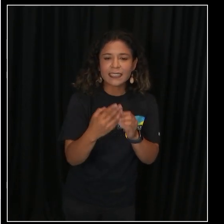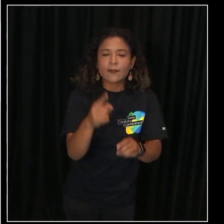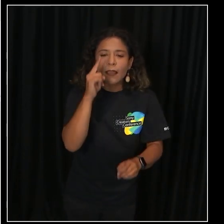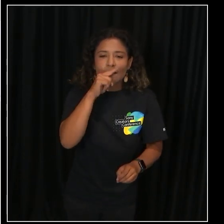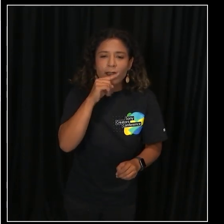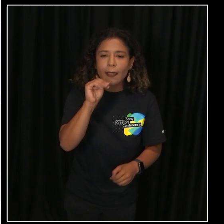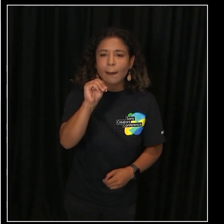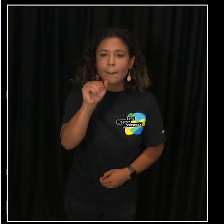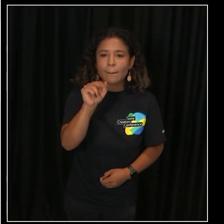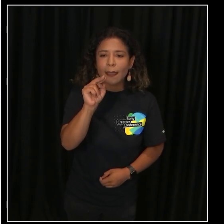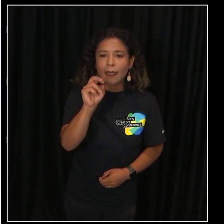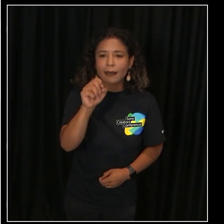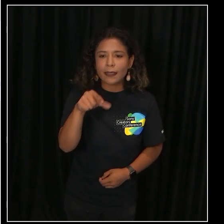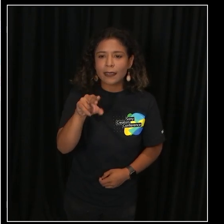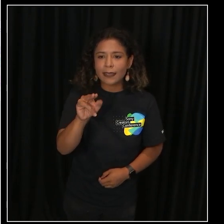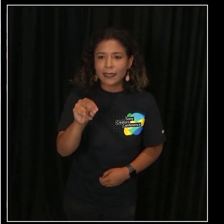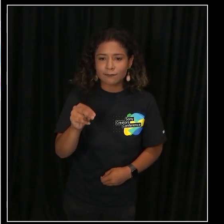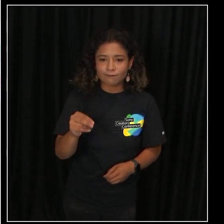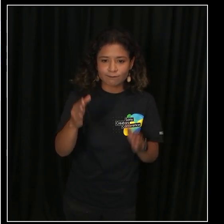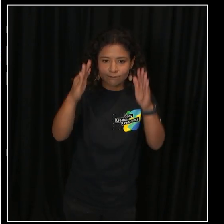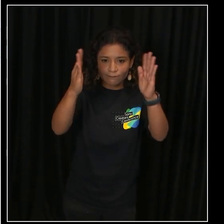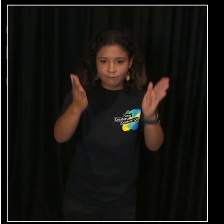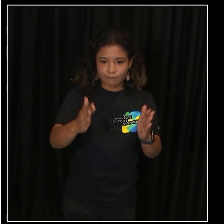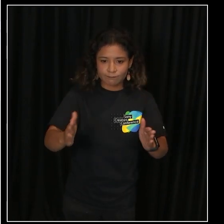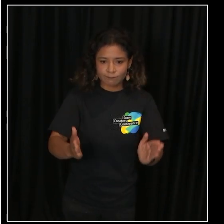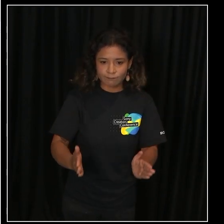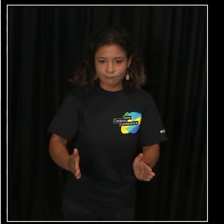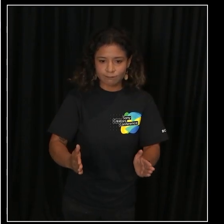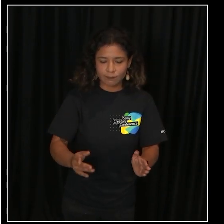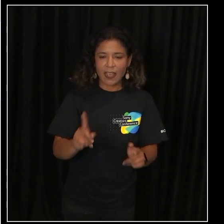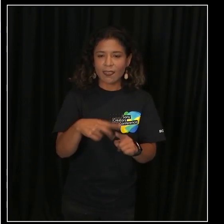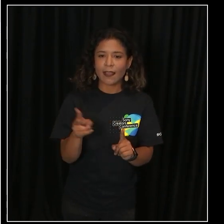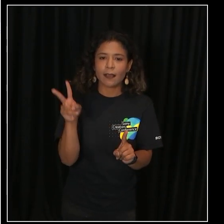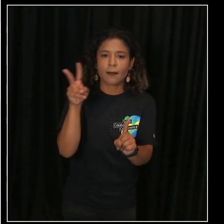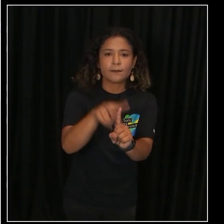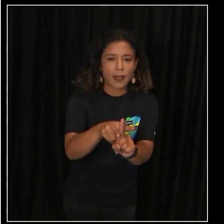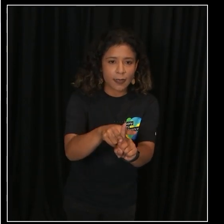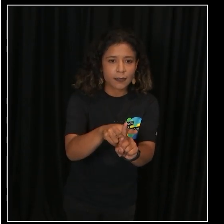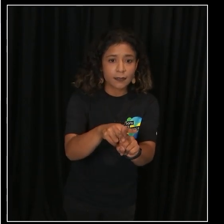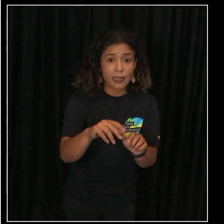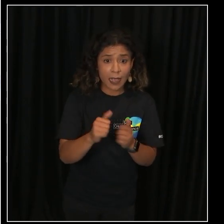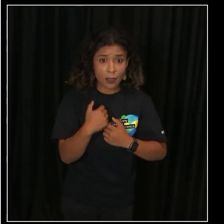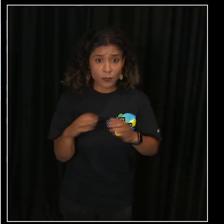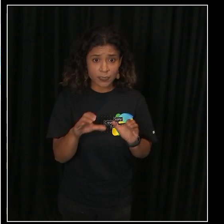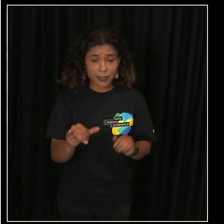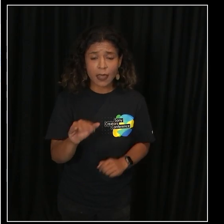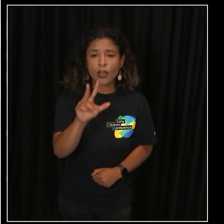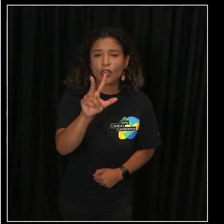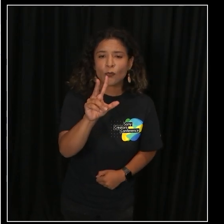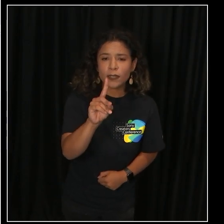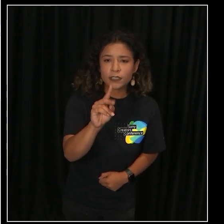And the way we did that was actually introduce a 3D render that's composited, a traditional polygon mesh,